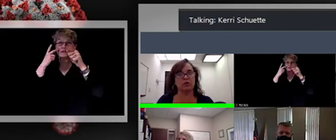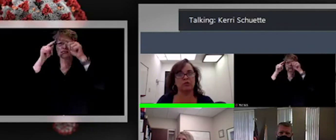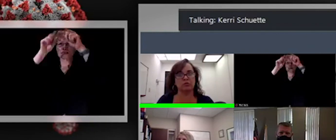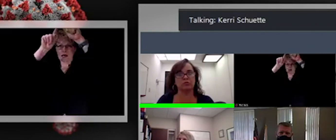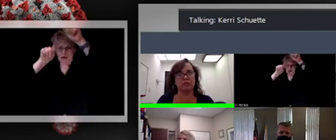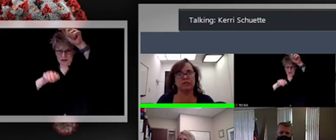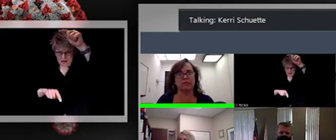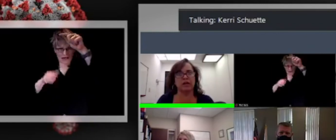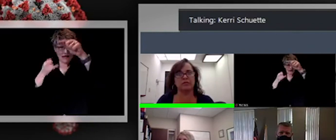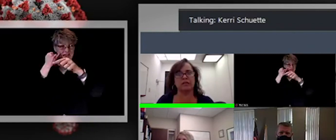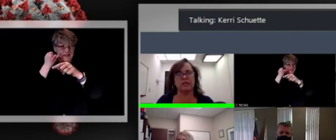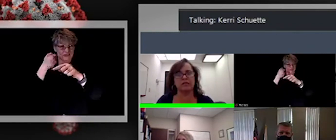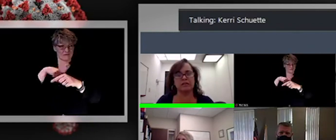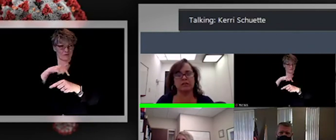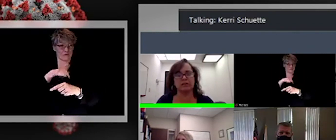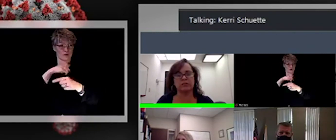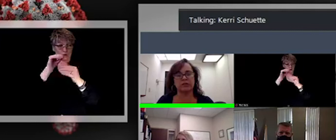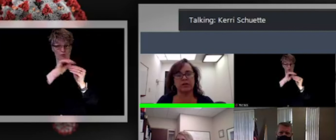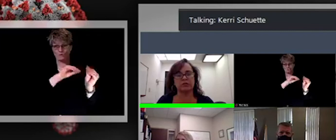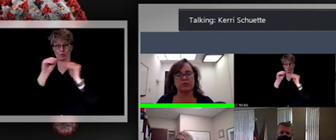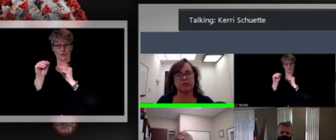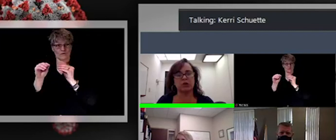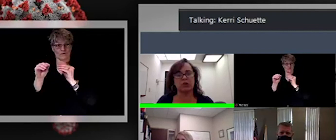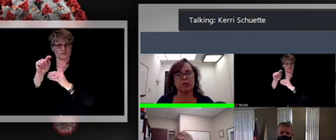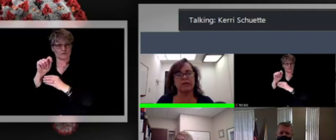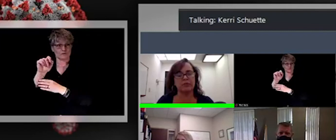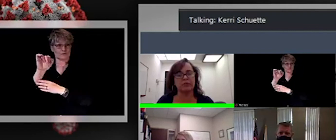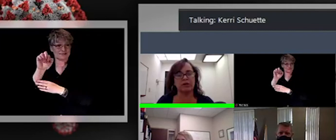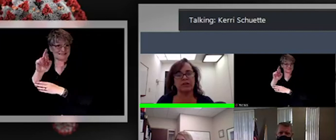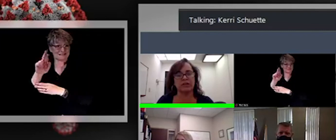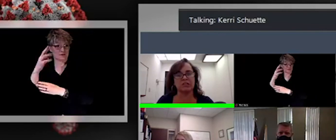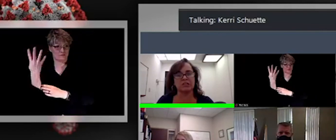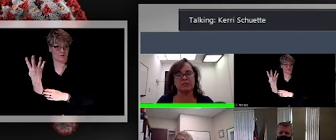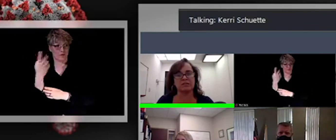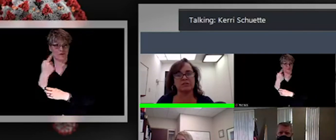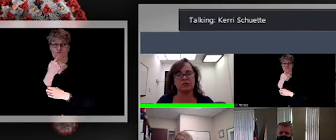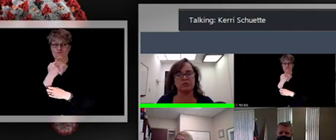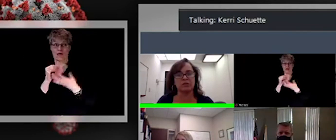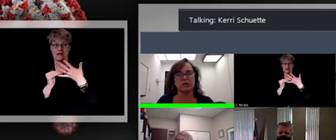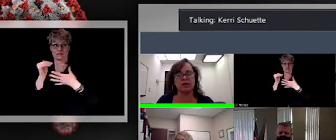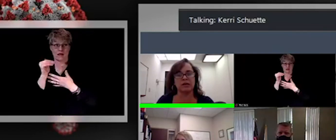there are really a lot of things that are able to be open now with modifications. So,